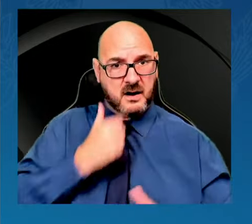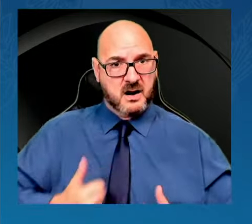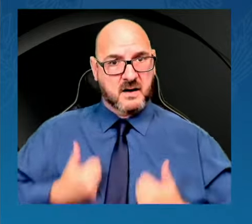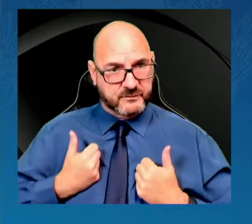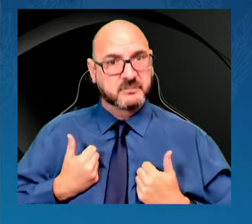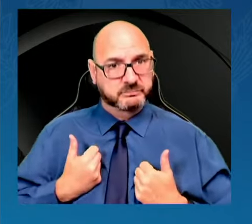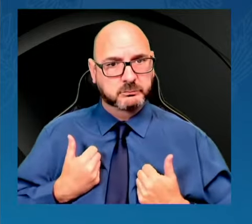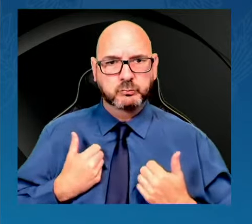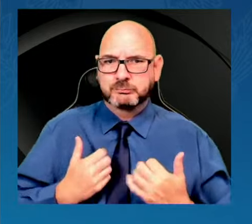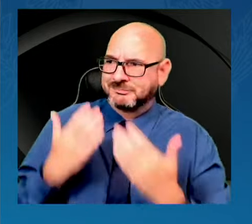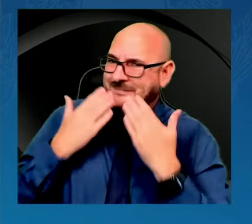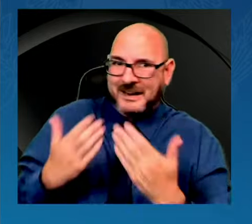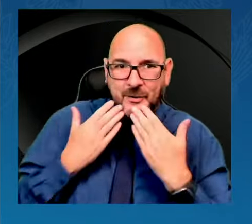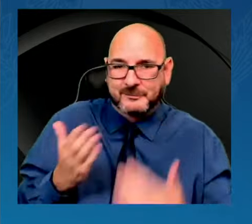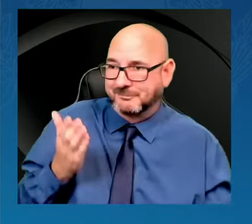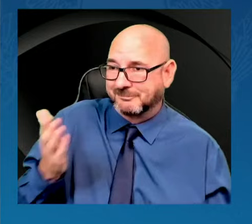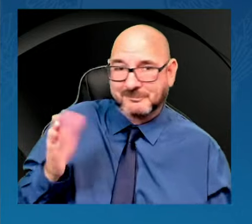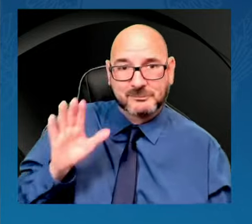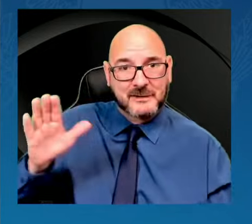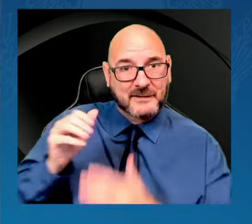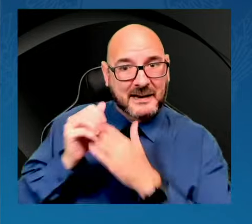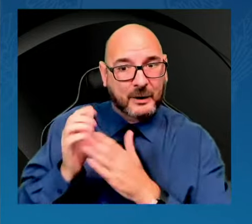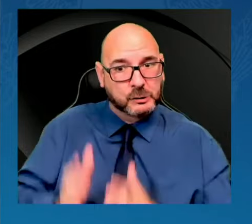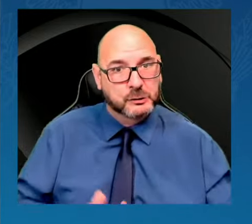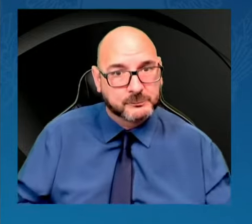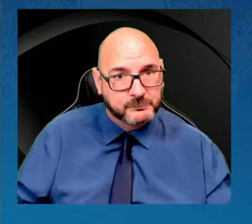and beyond proud that she's here visiting the seventh District.